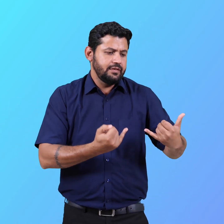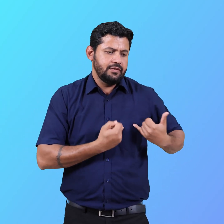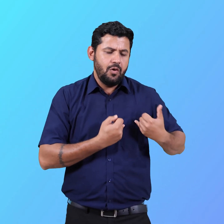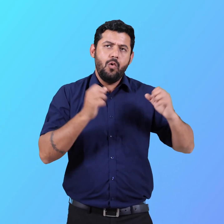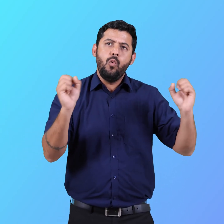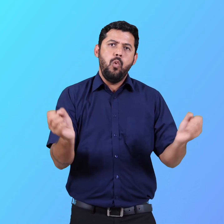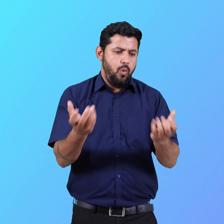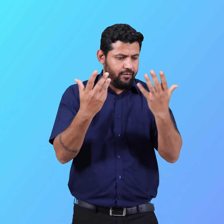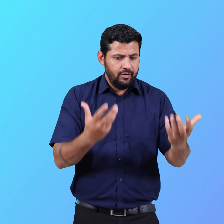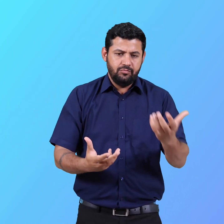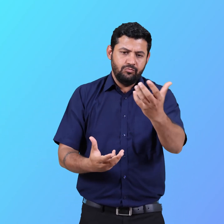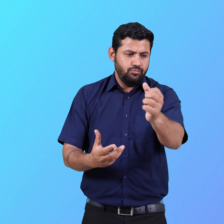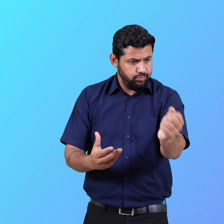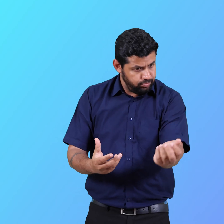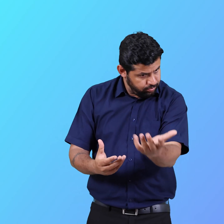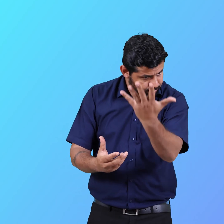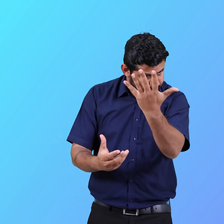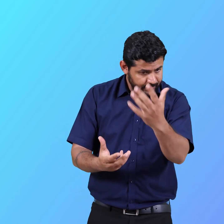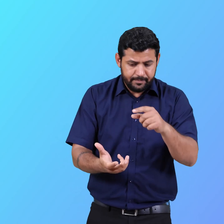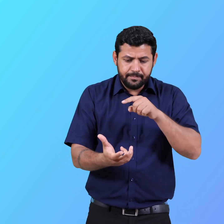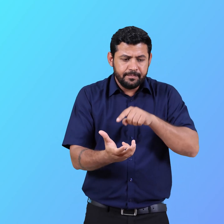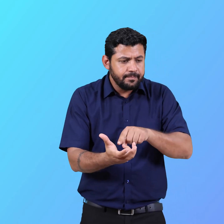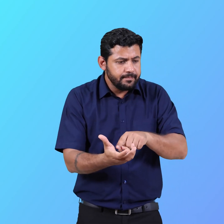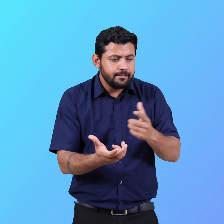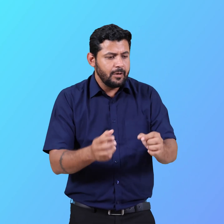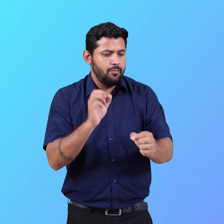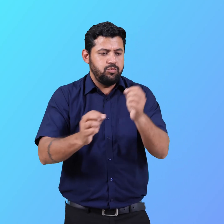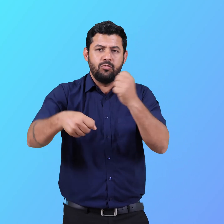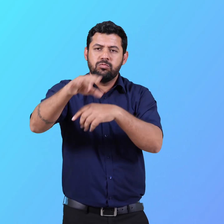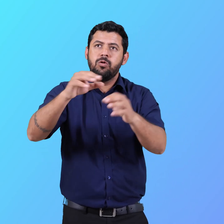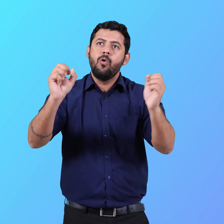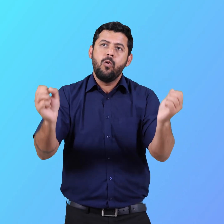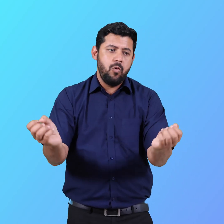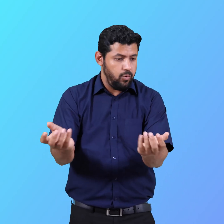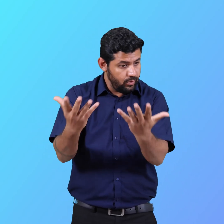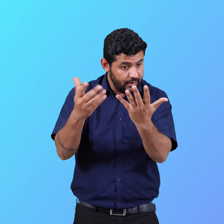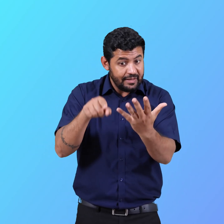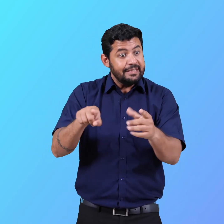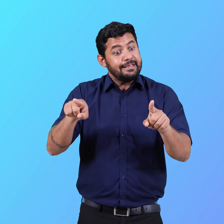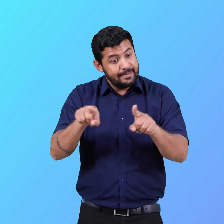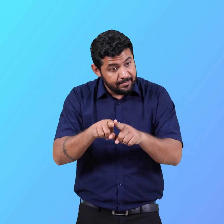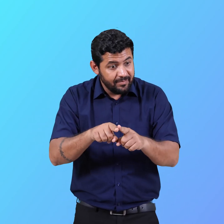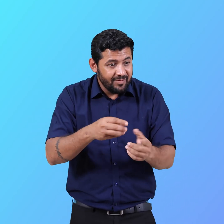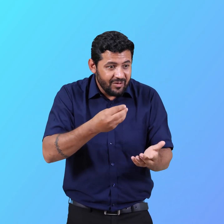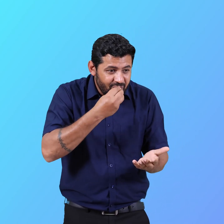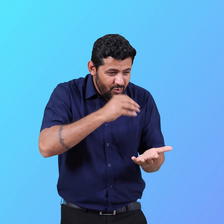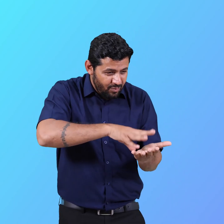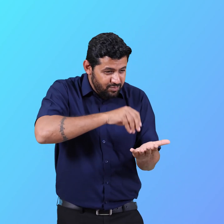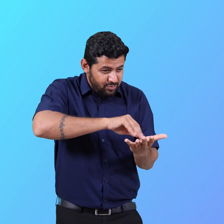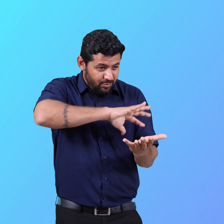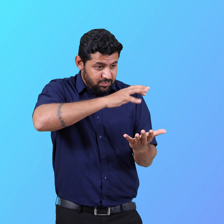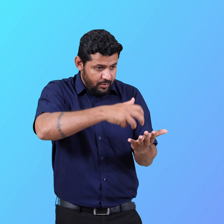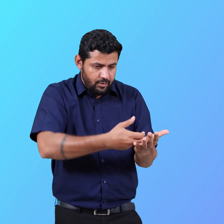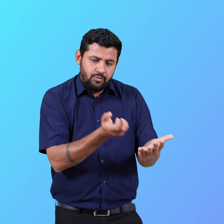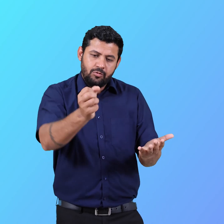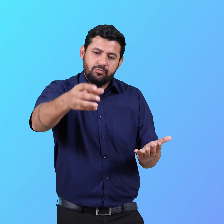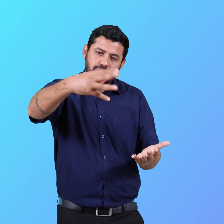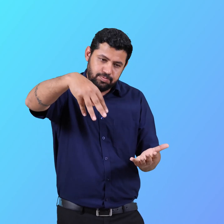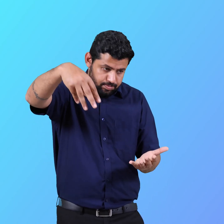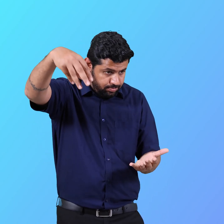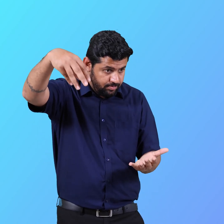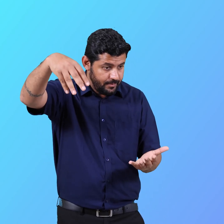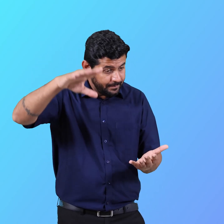He must offer one of these birds as a sin offering and the other bird as a burnt offering. He must offer the birds with the grain offering.